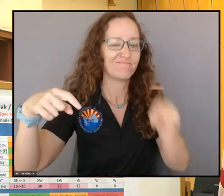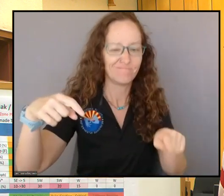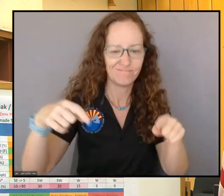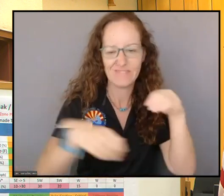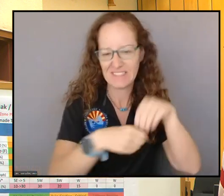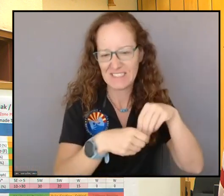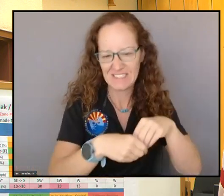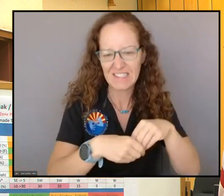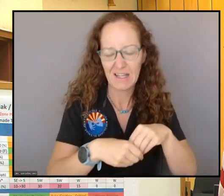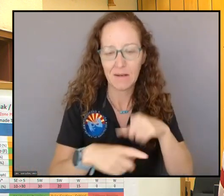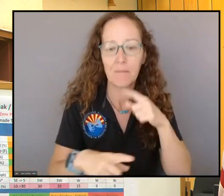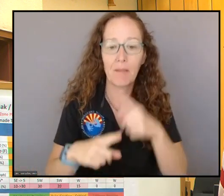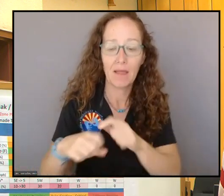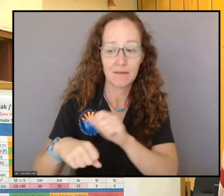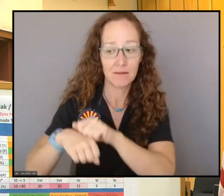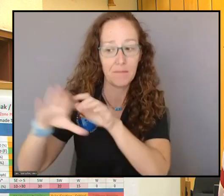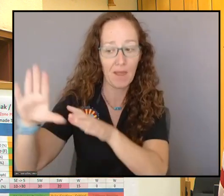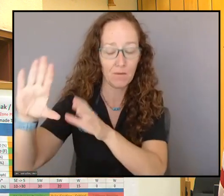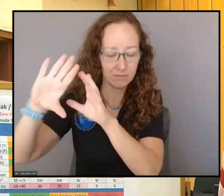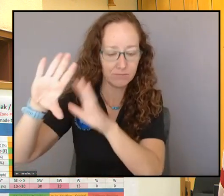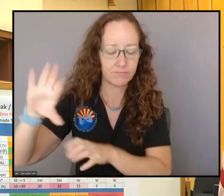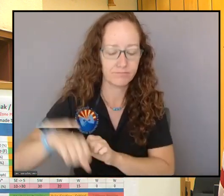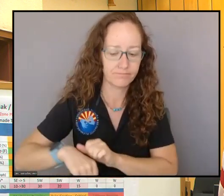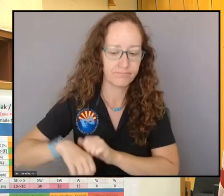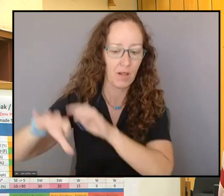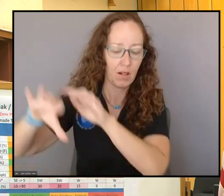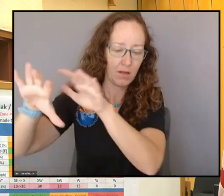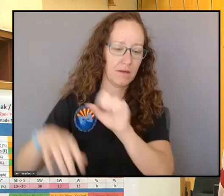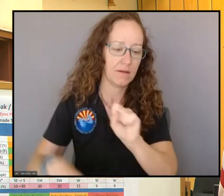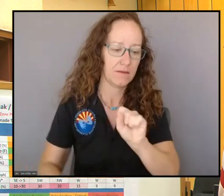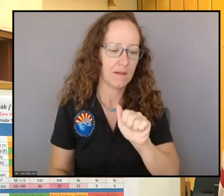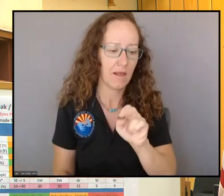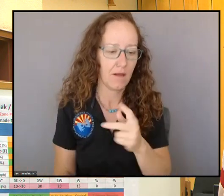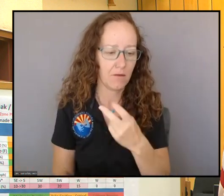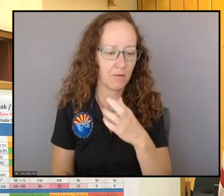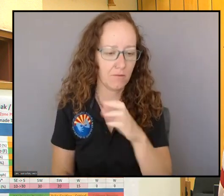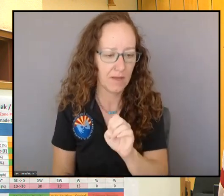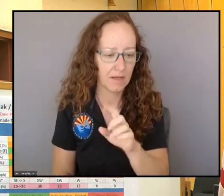Cristos out to the west. We'll also be looking at doing some